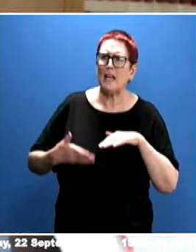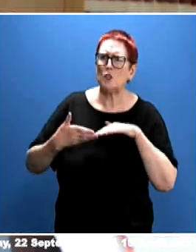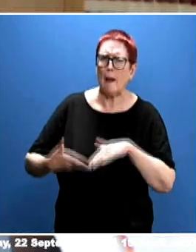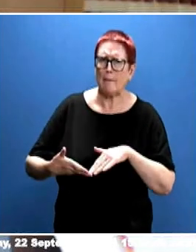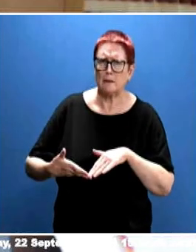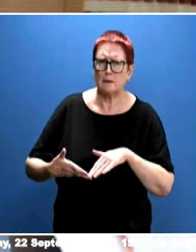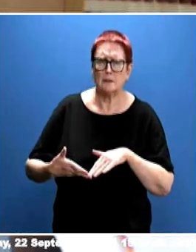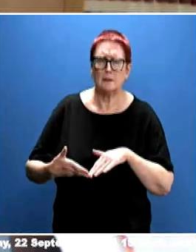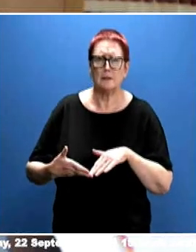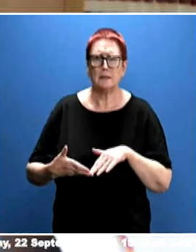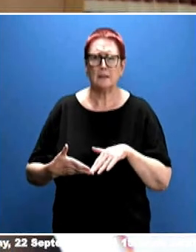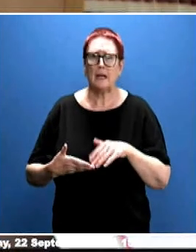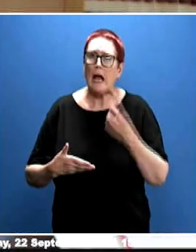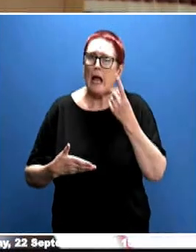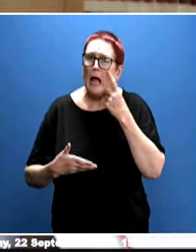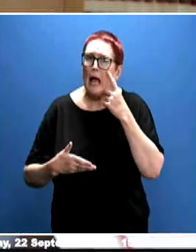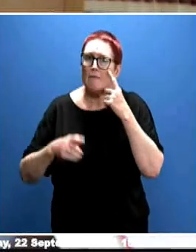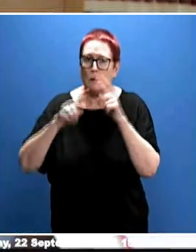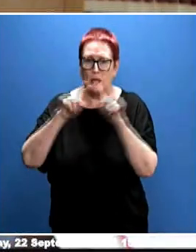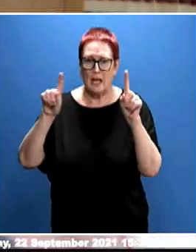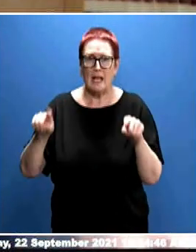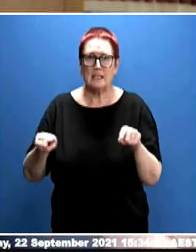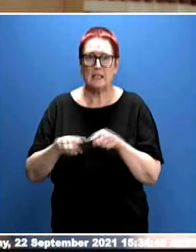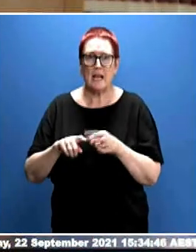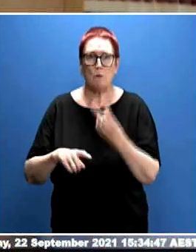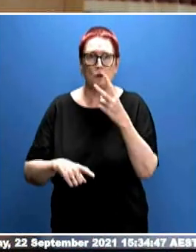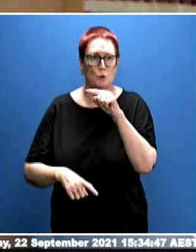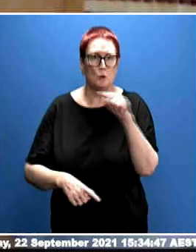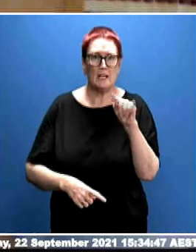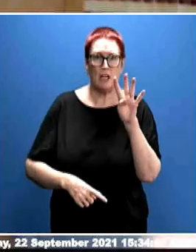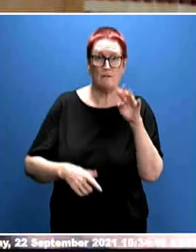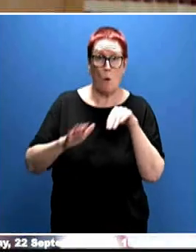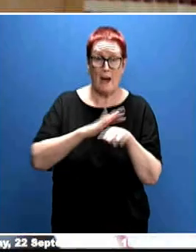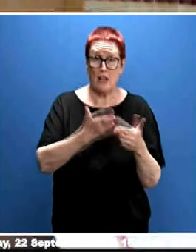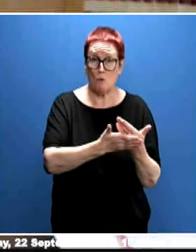If you look at Table 2-4 of that report, you will see that the living